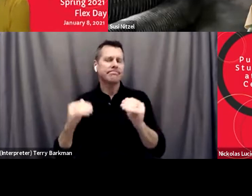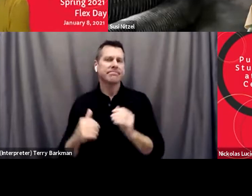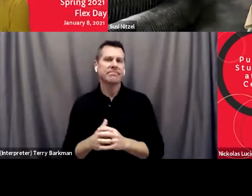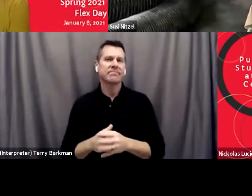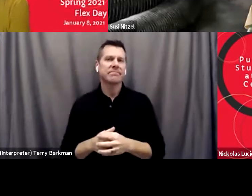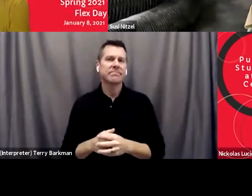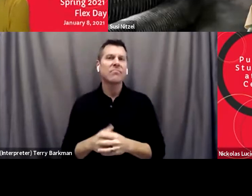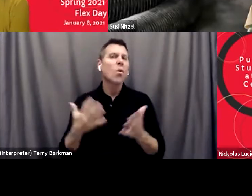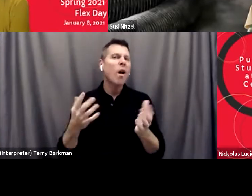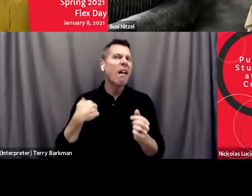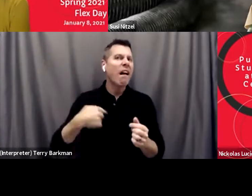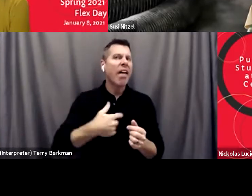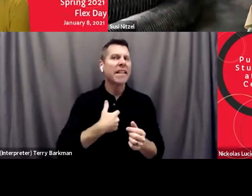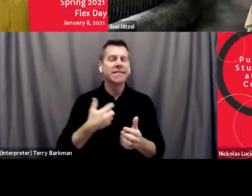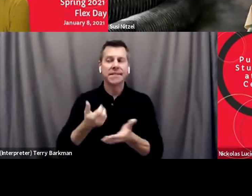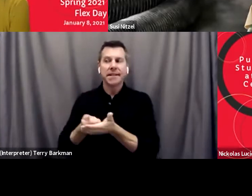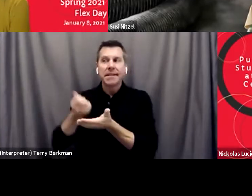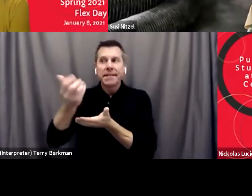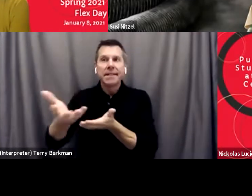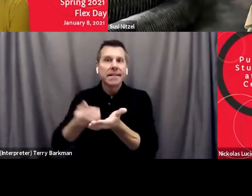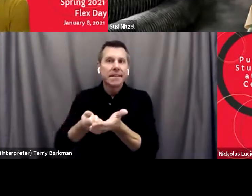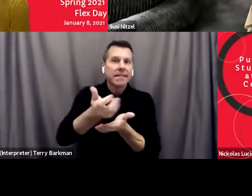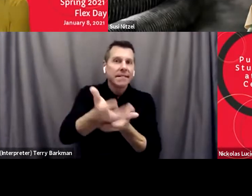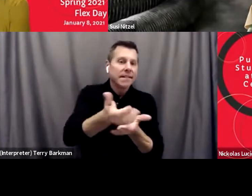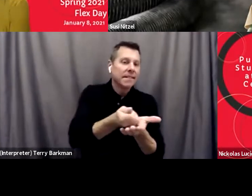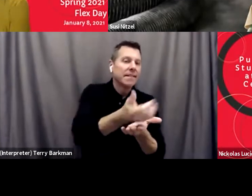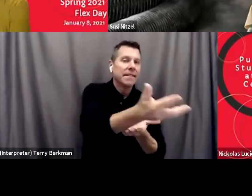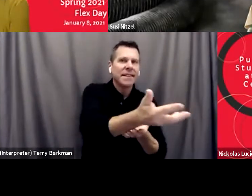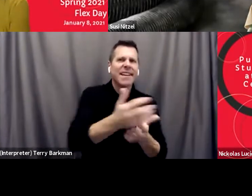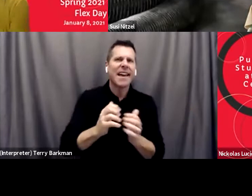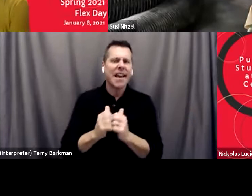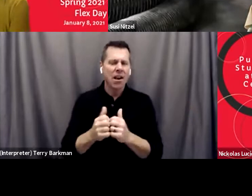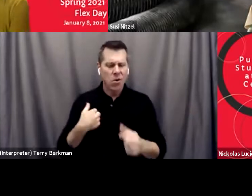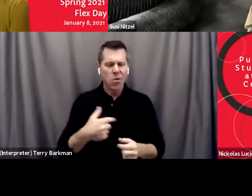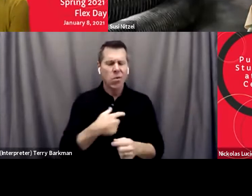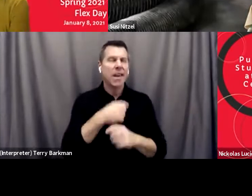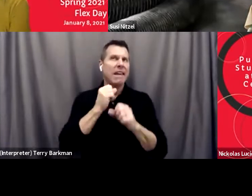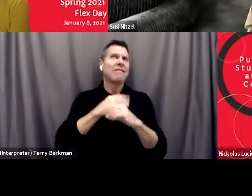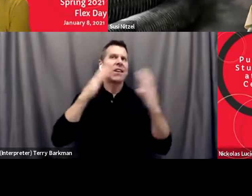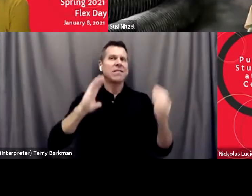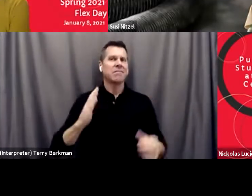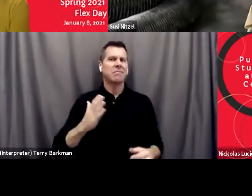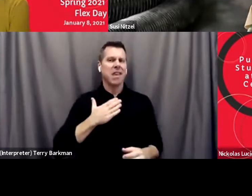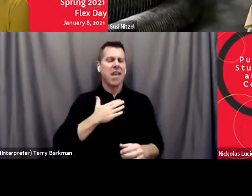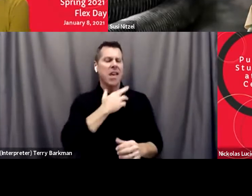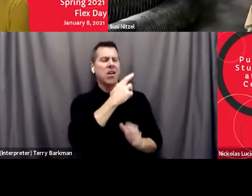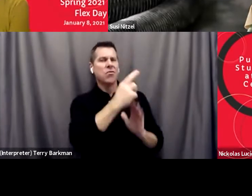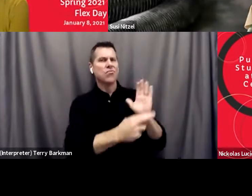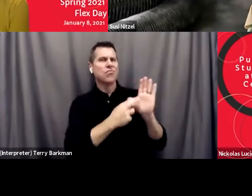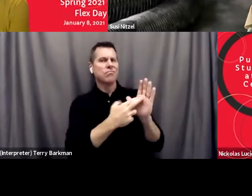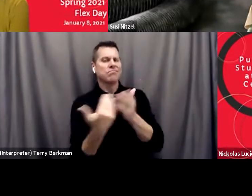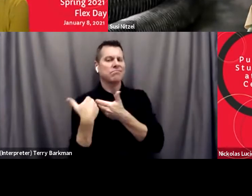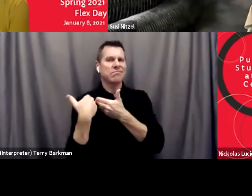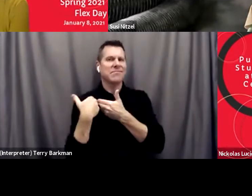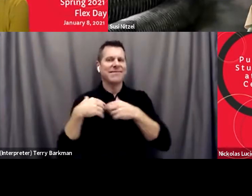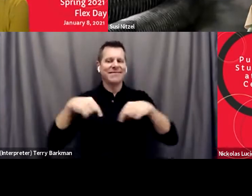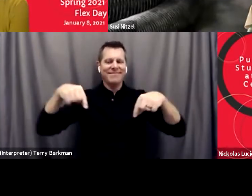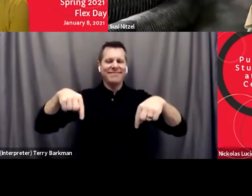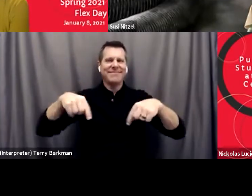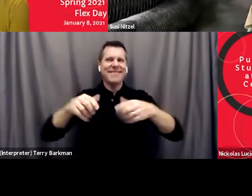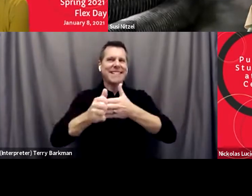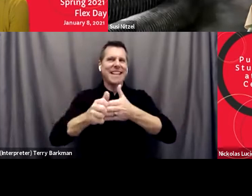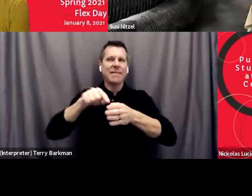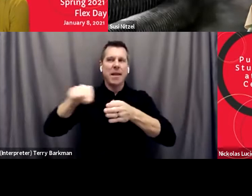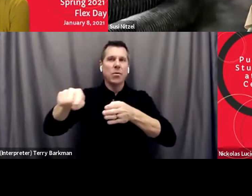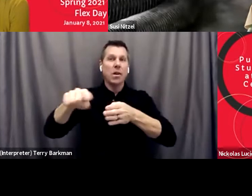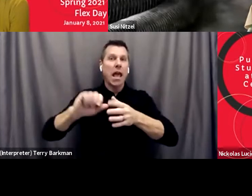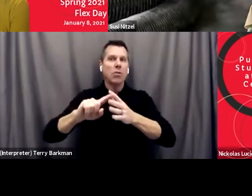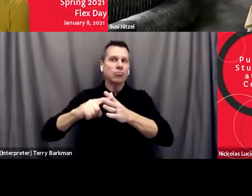each of us kind of talk, talk through the ways that we envision our roles in Guided Pathways implementation, because, again, you